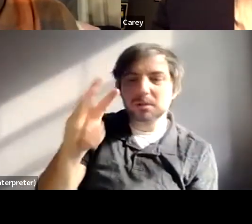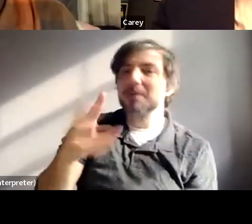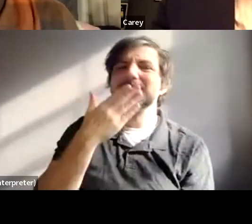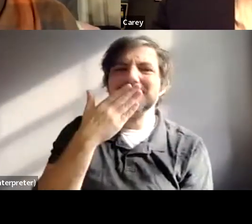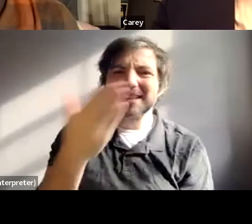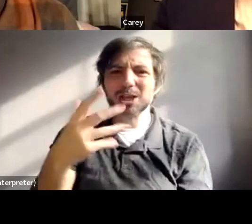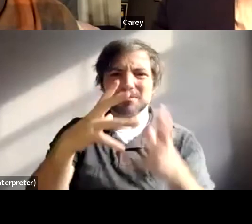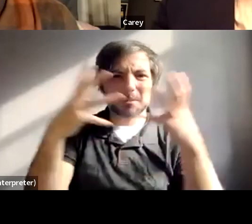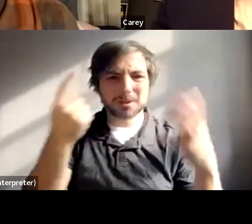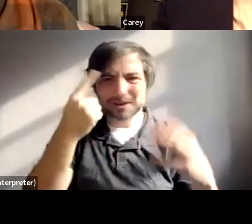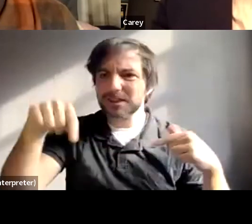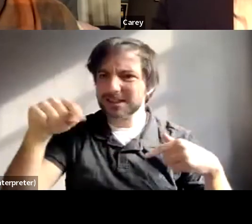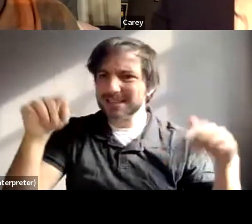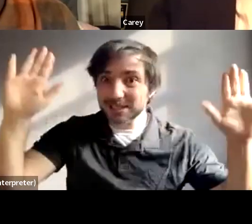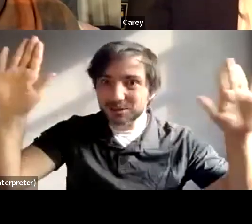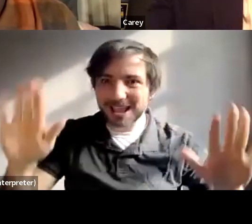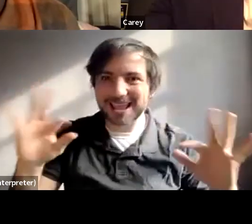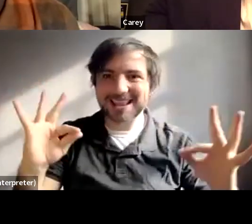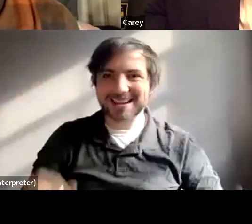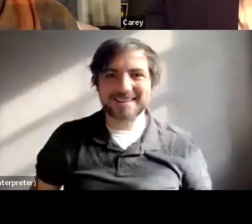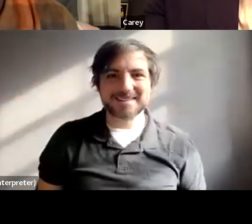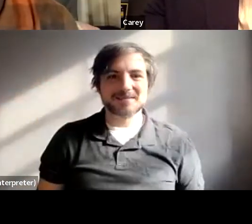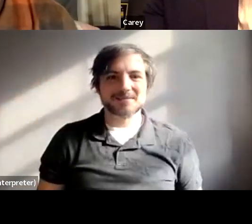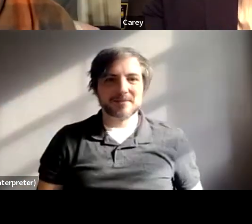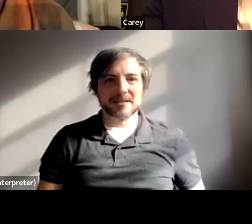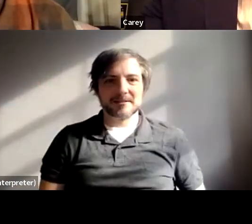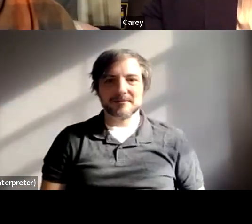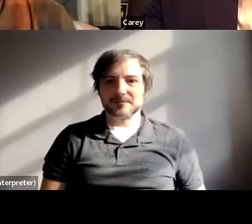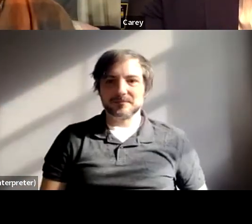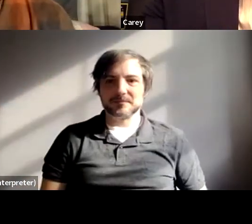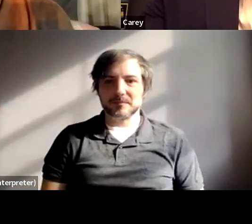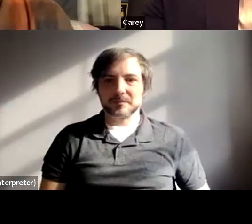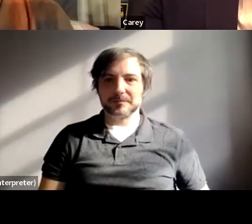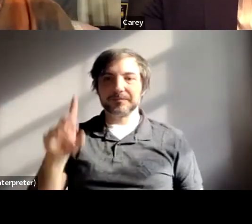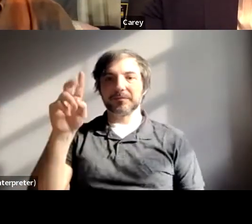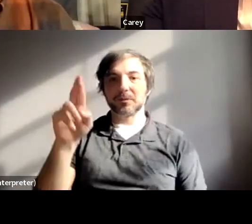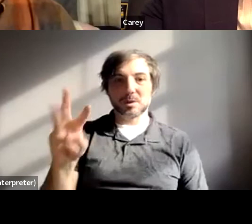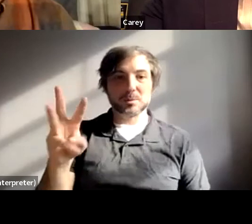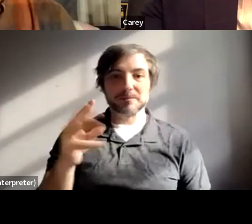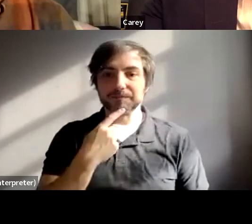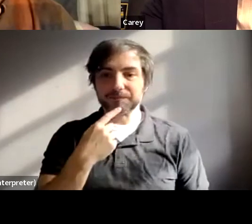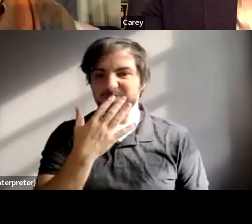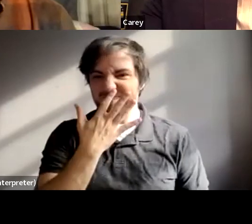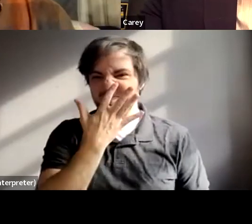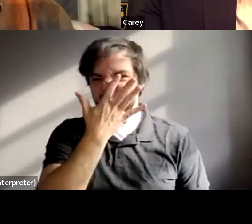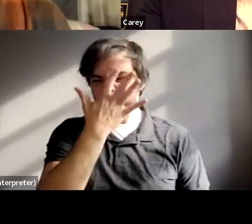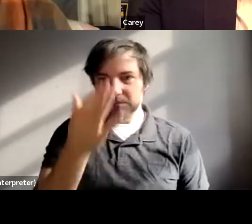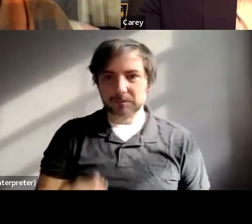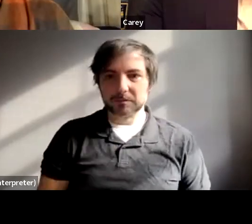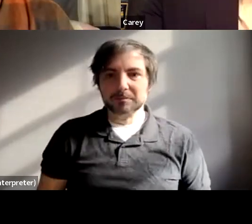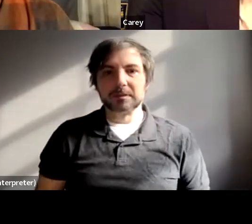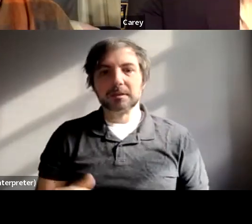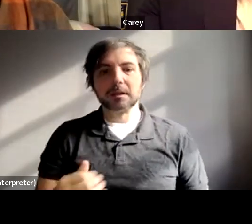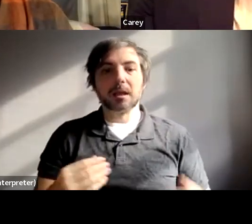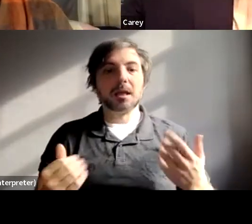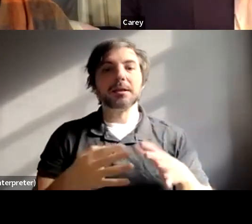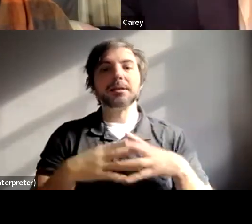. It's awesome. >> Drew